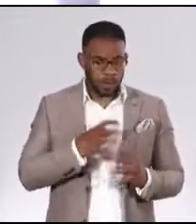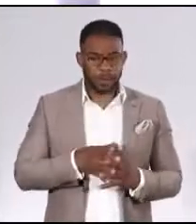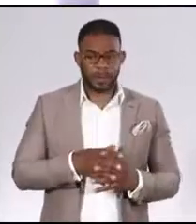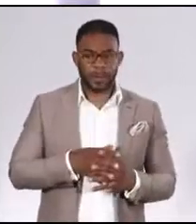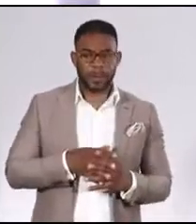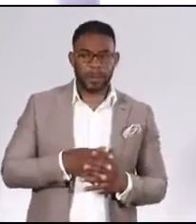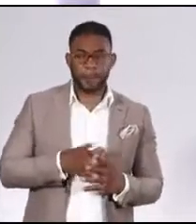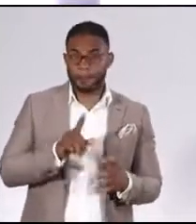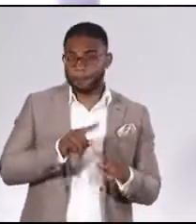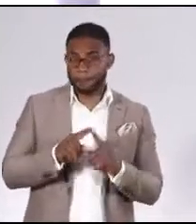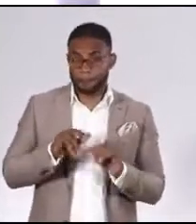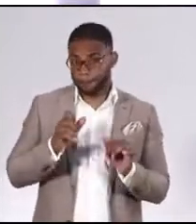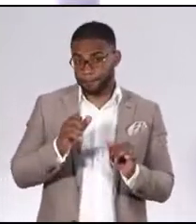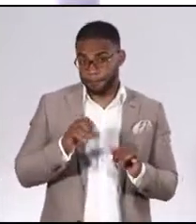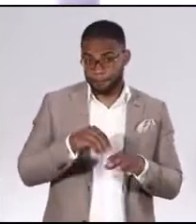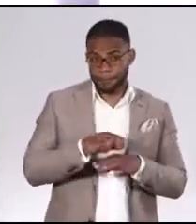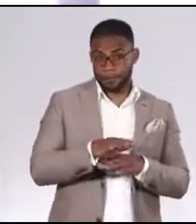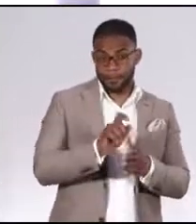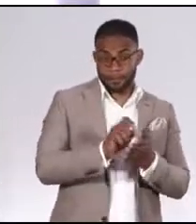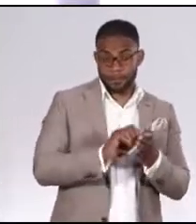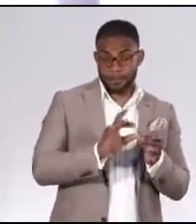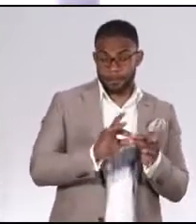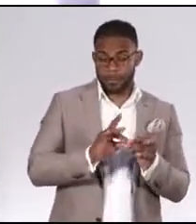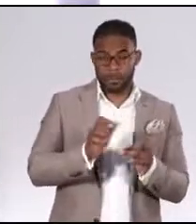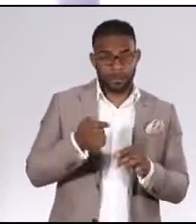um You also can submit written comments at any point throughout today's